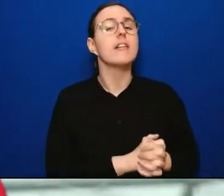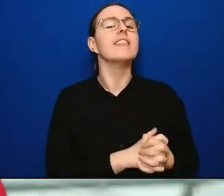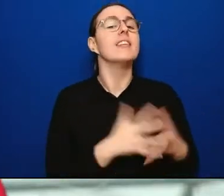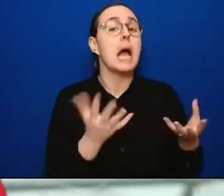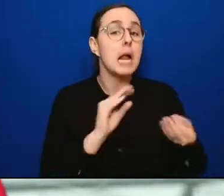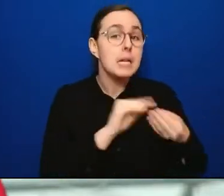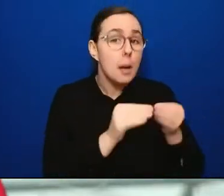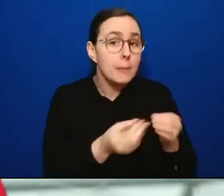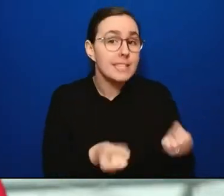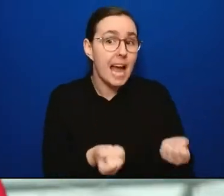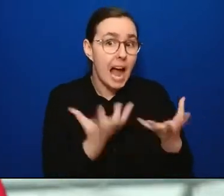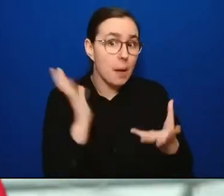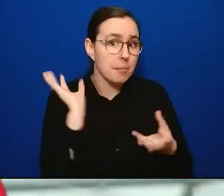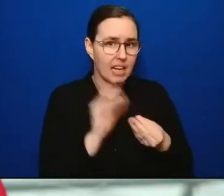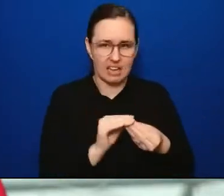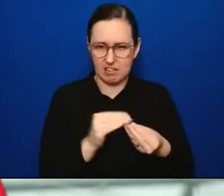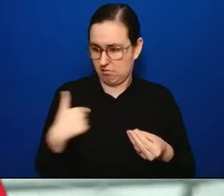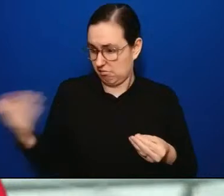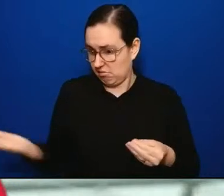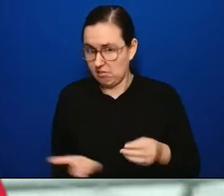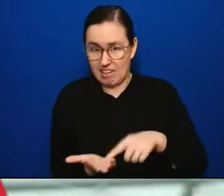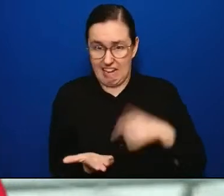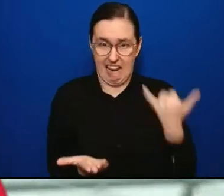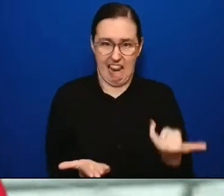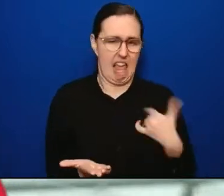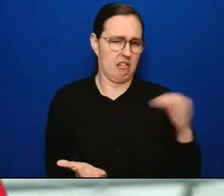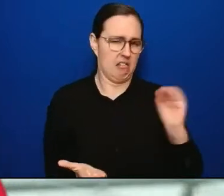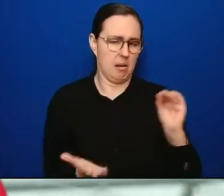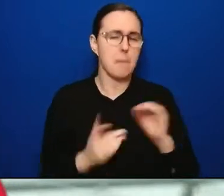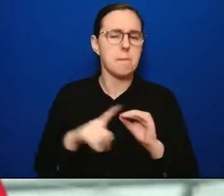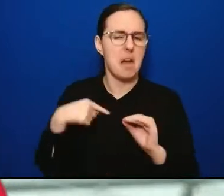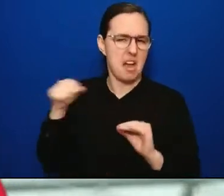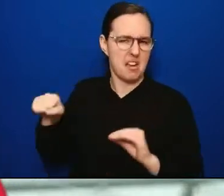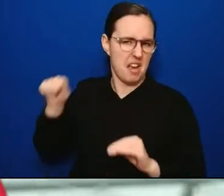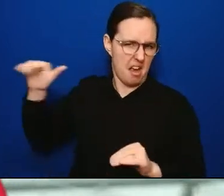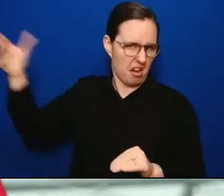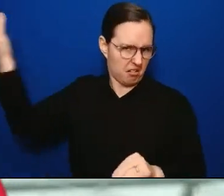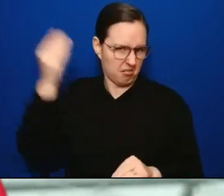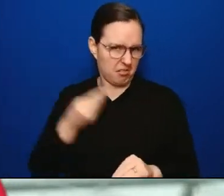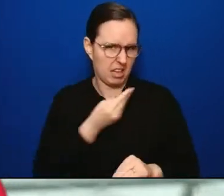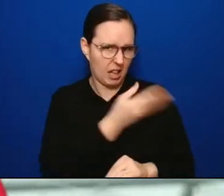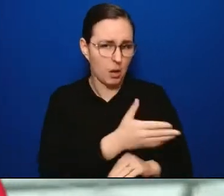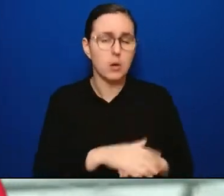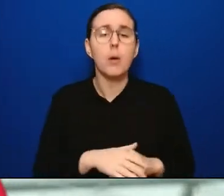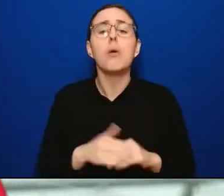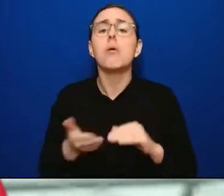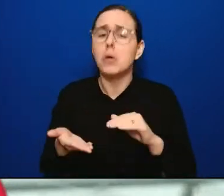have the numbers, but I can get them for you. I know we've been following it. It's been different in different parts of